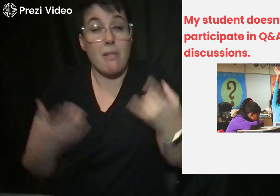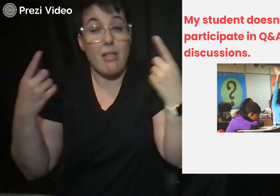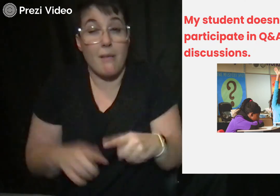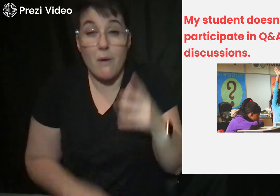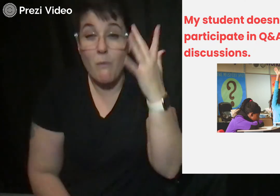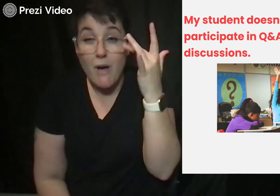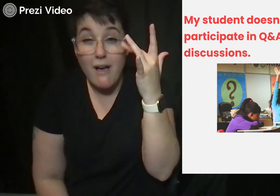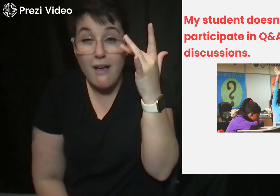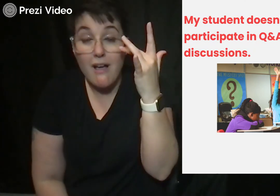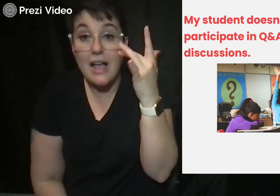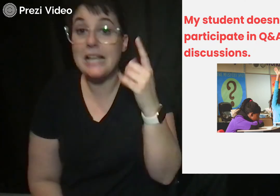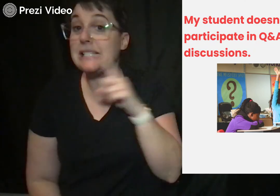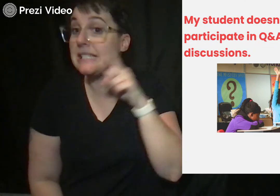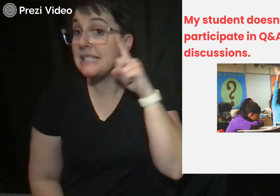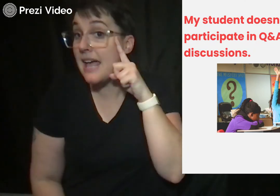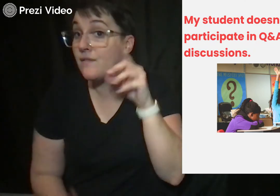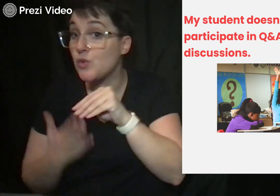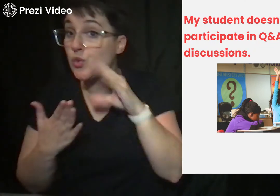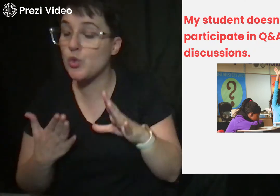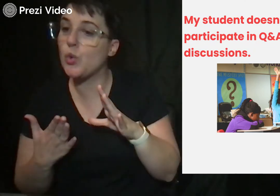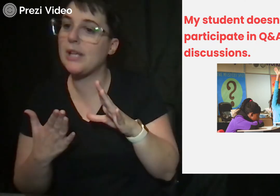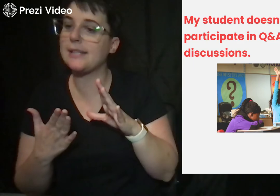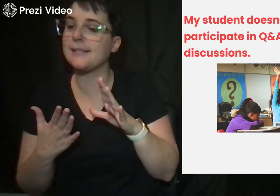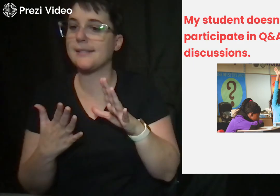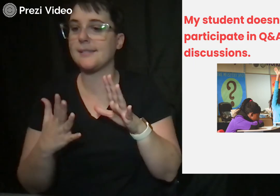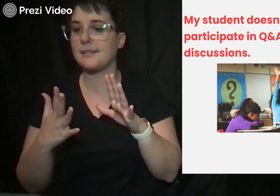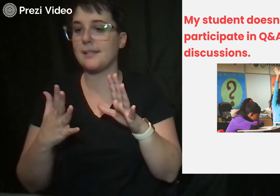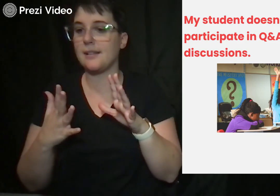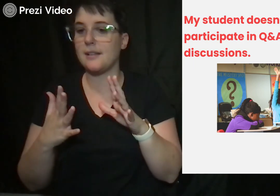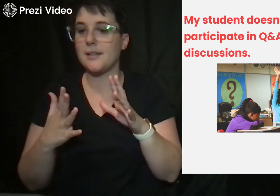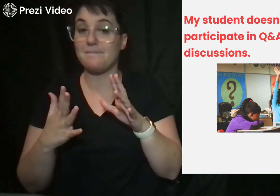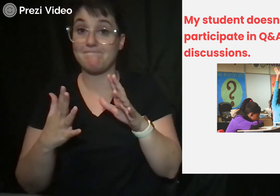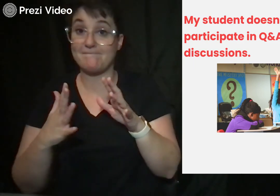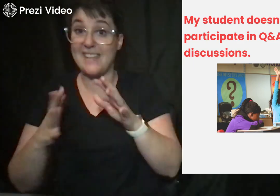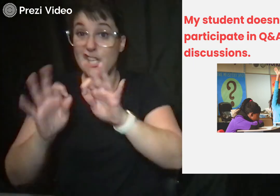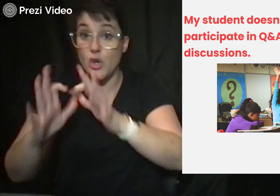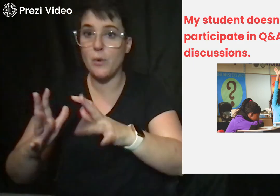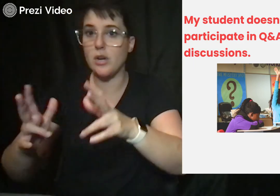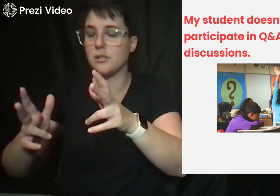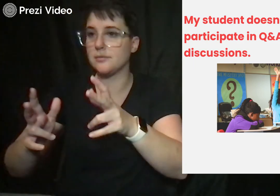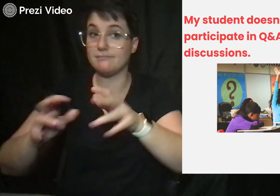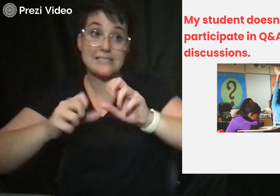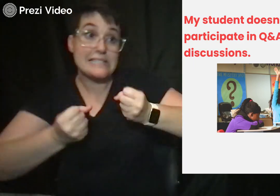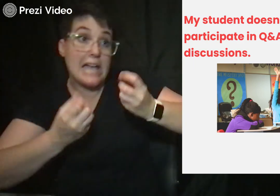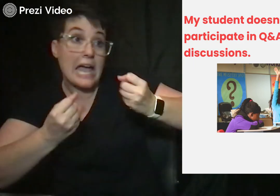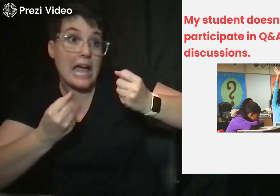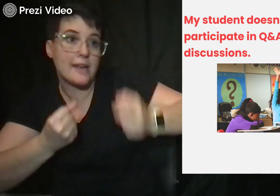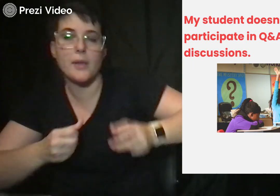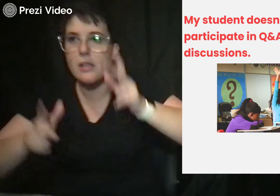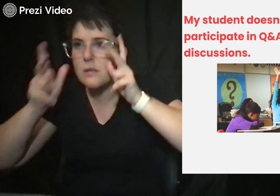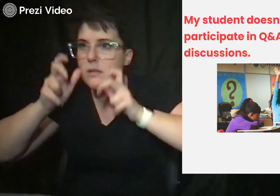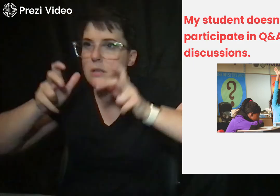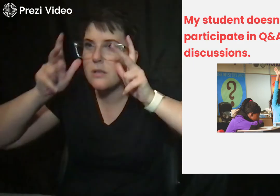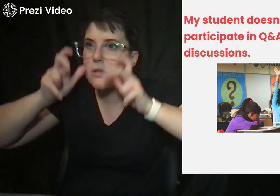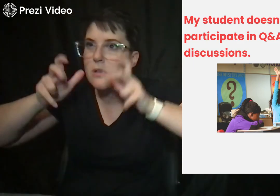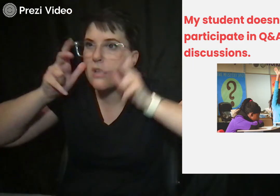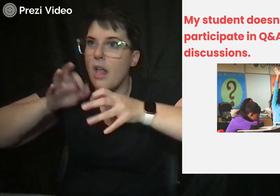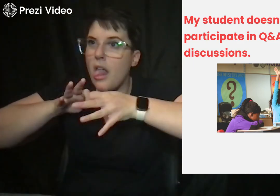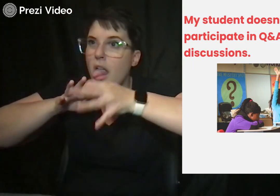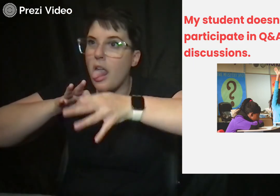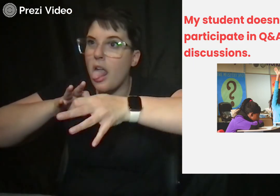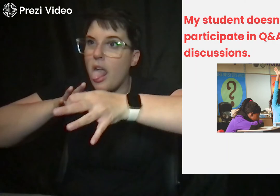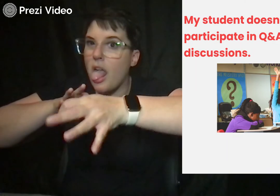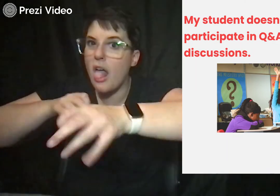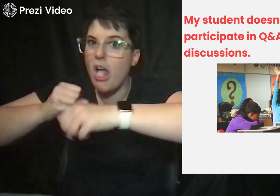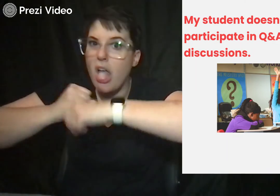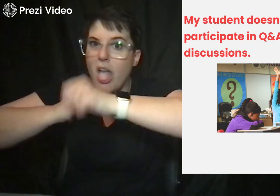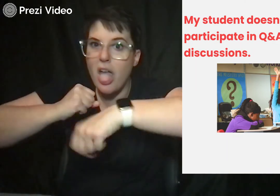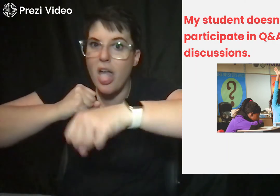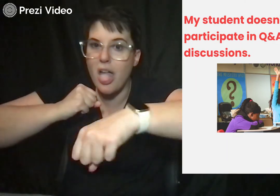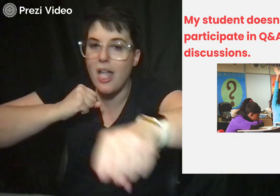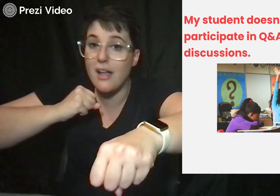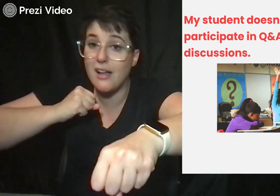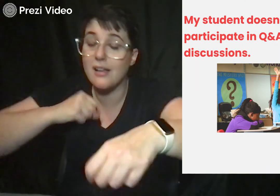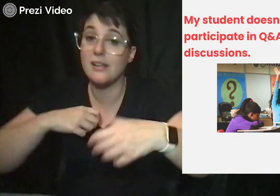The main reason this happens is because of the interpretation process.